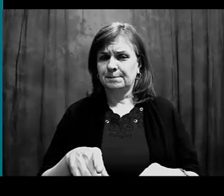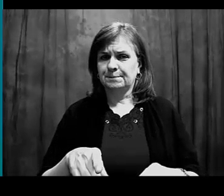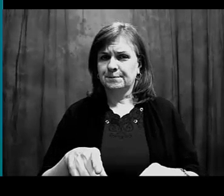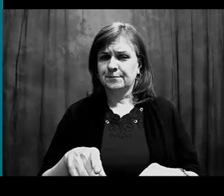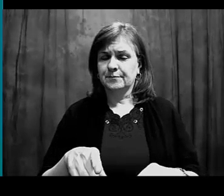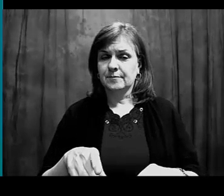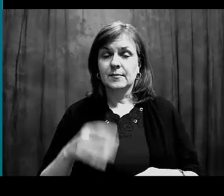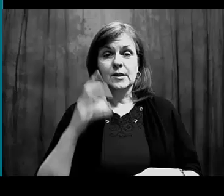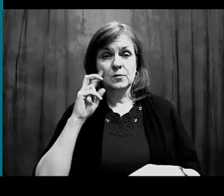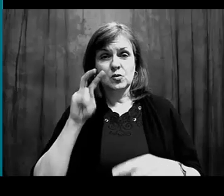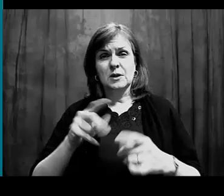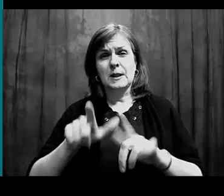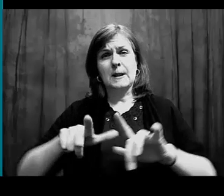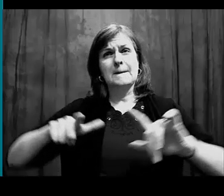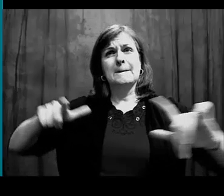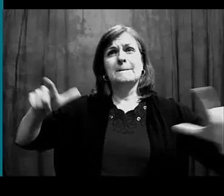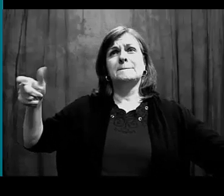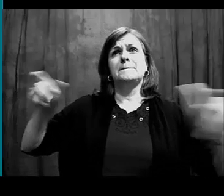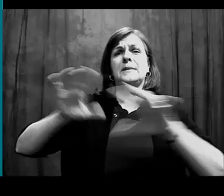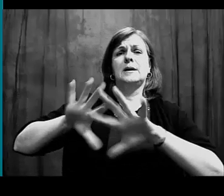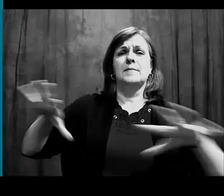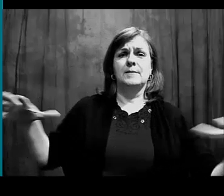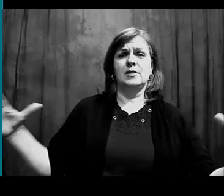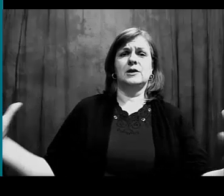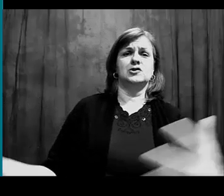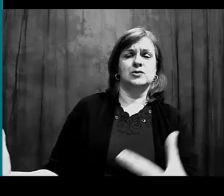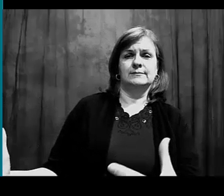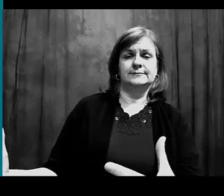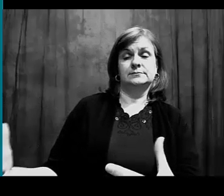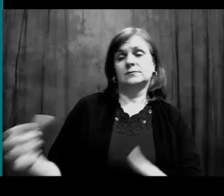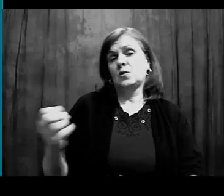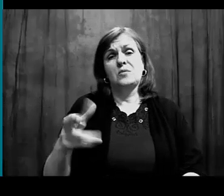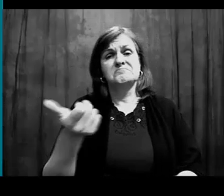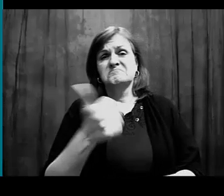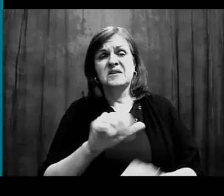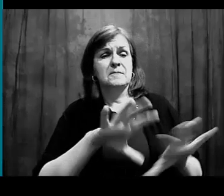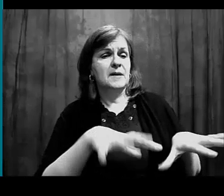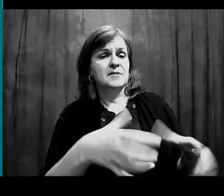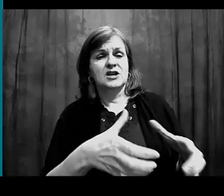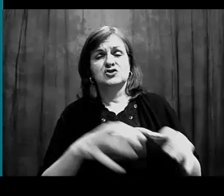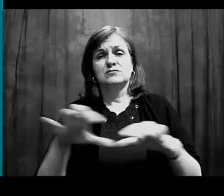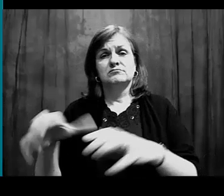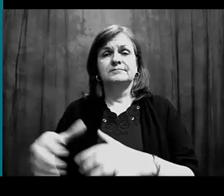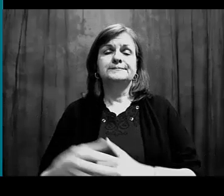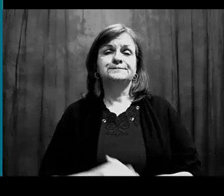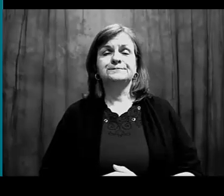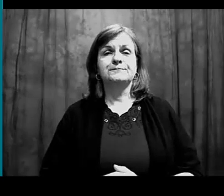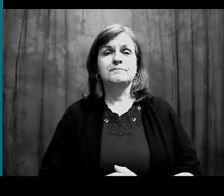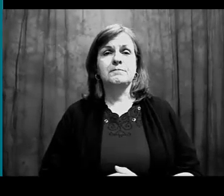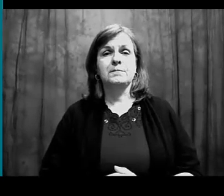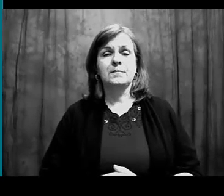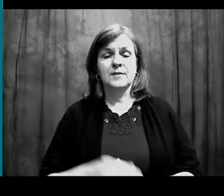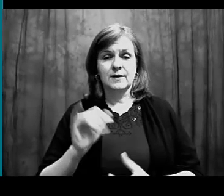well if you want to look at a big population or any population